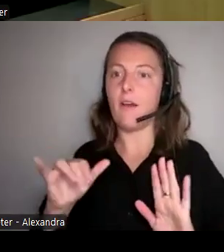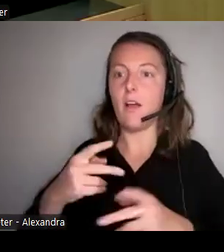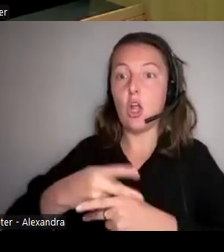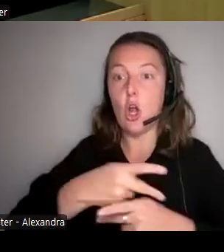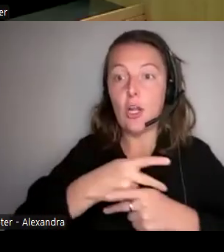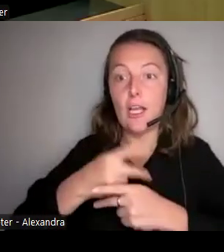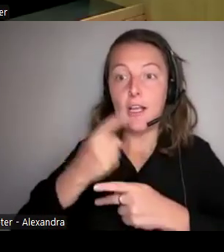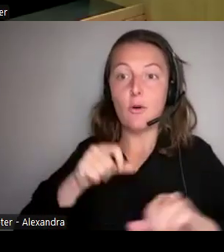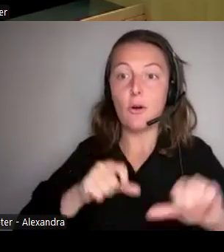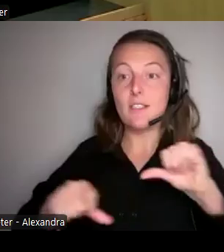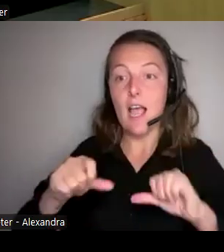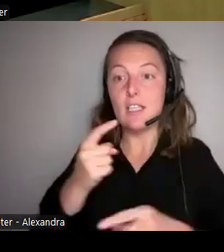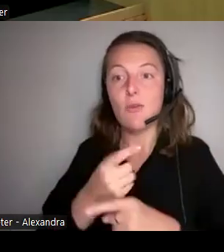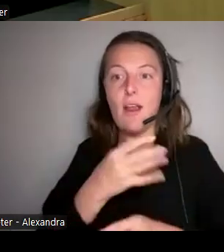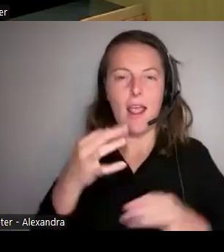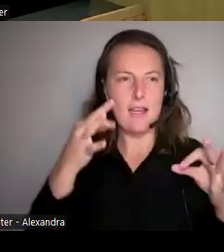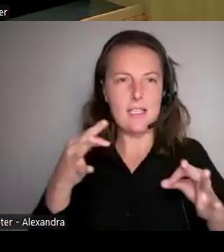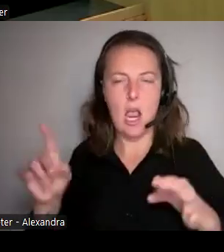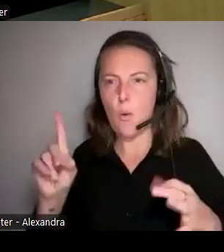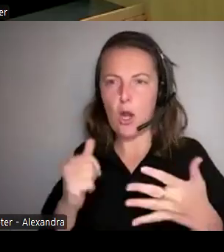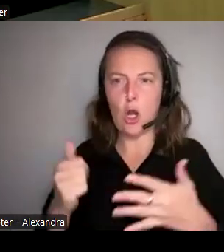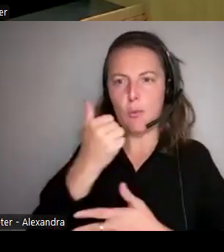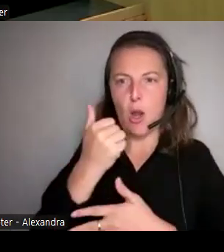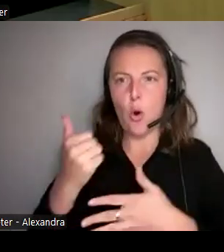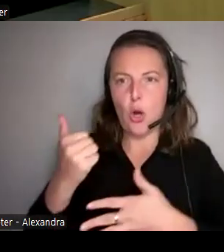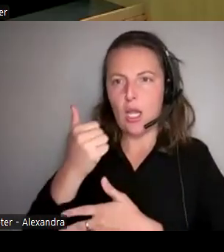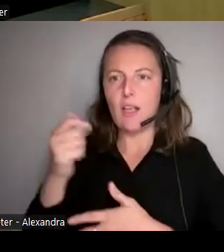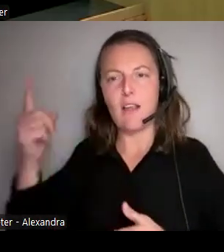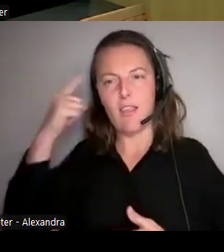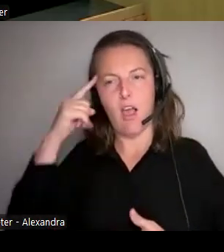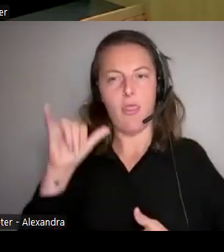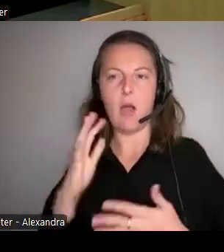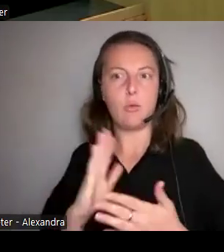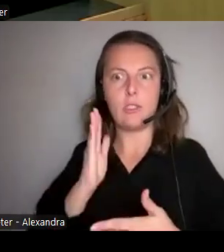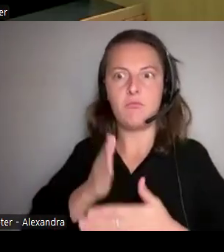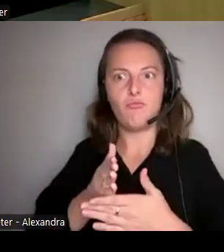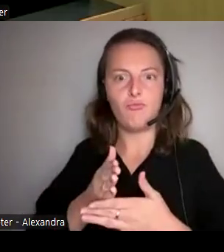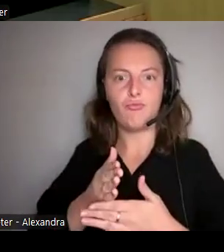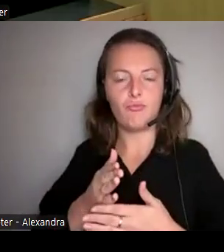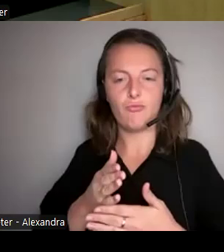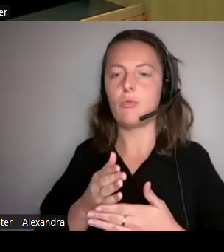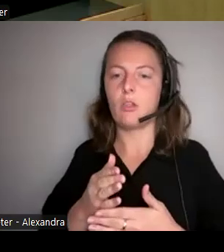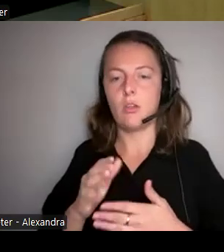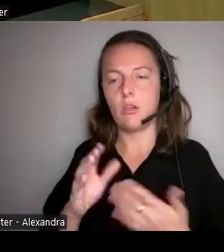um making decisions about where the priorities are and he felt like that that was too invasive. Um I